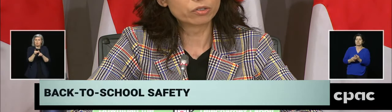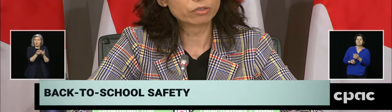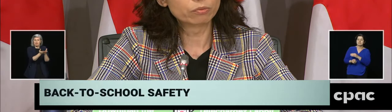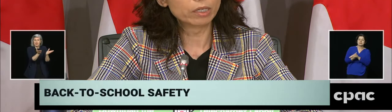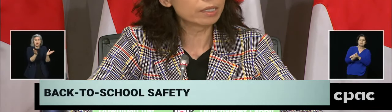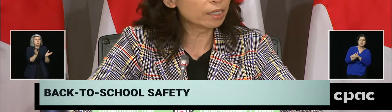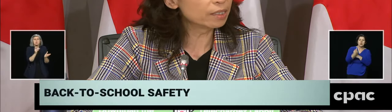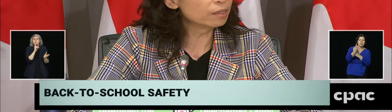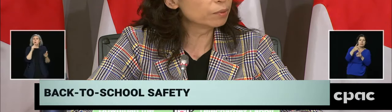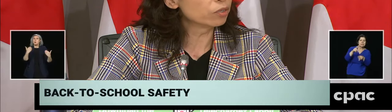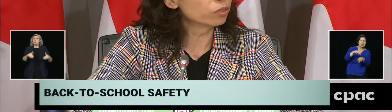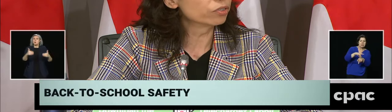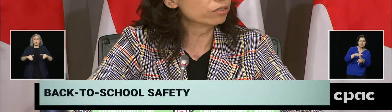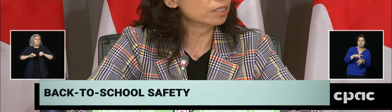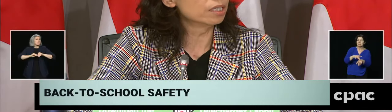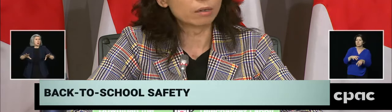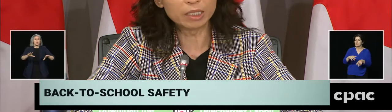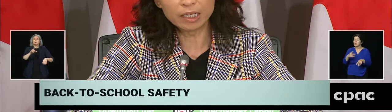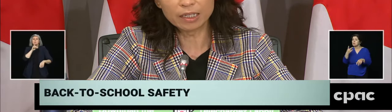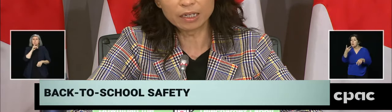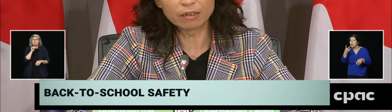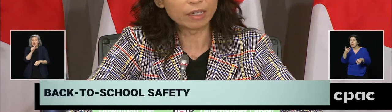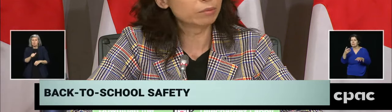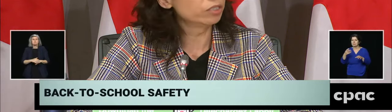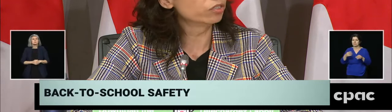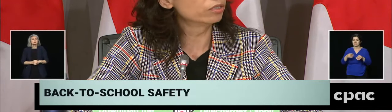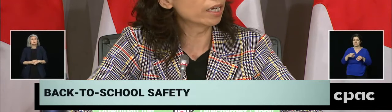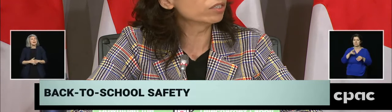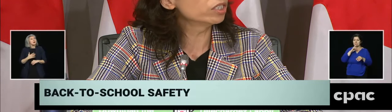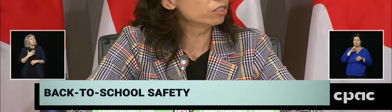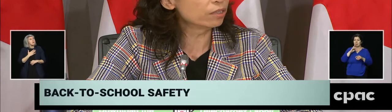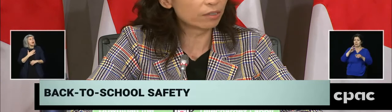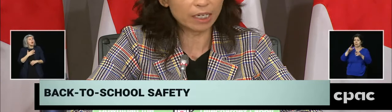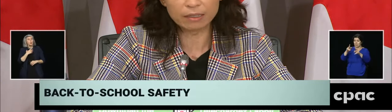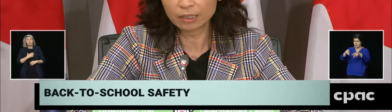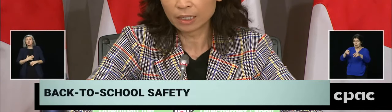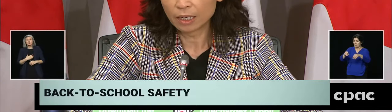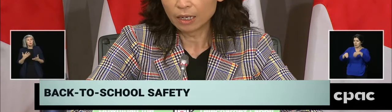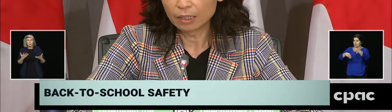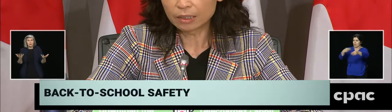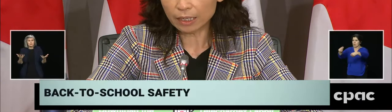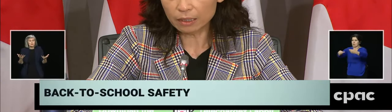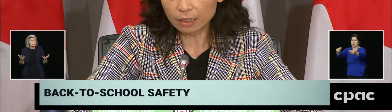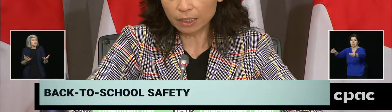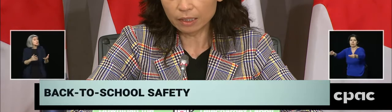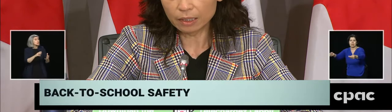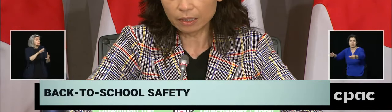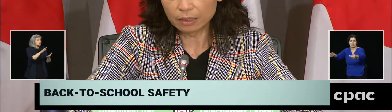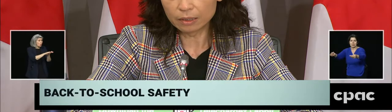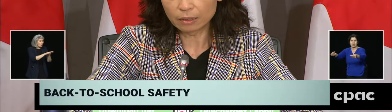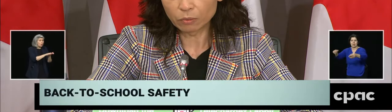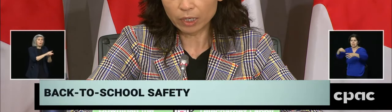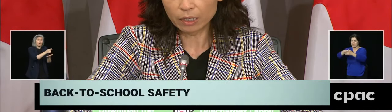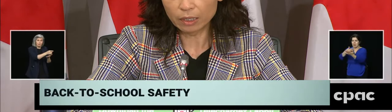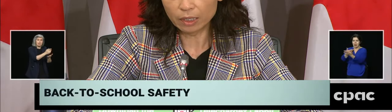HAVEN'T SEEN MUCH TRANSMISSION. WHAT I WOULD LIKE TO SEE IS THOSE NUMBERS REPORTED, NOT JUST FROM SCHOOLS WITH CASES BUT ALSO